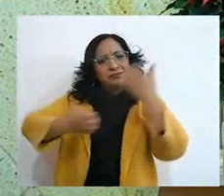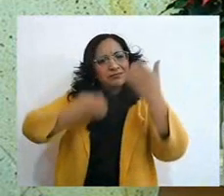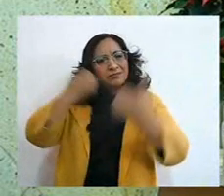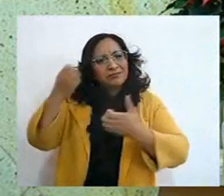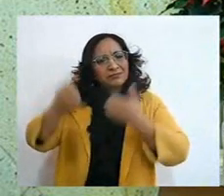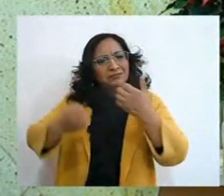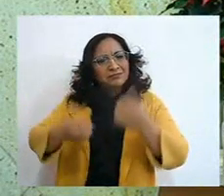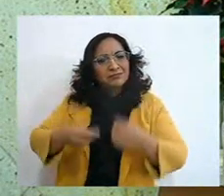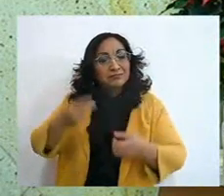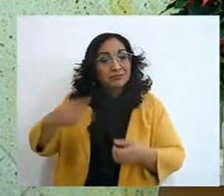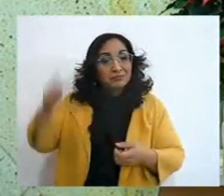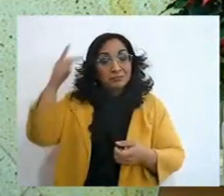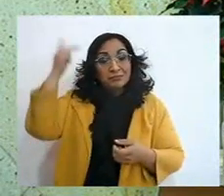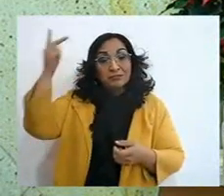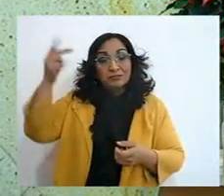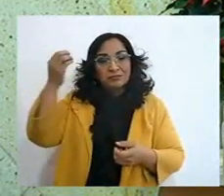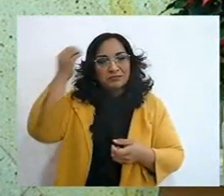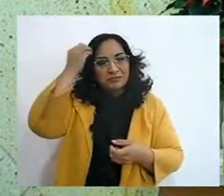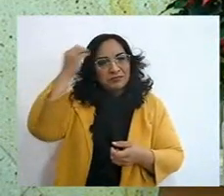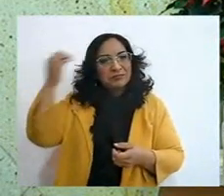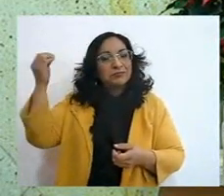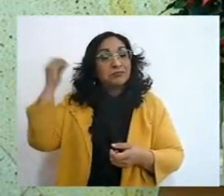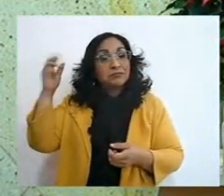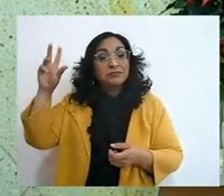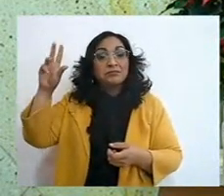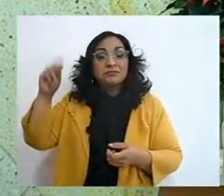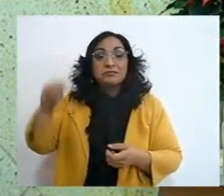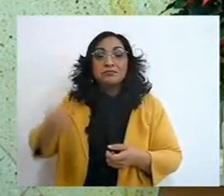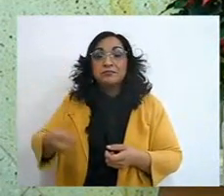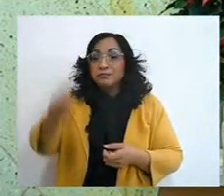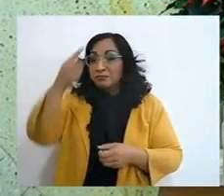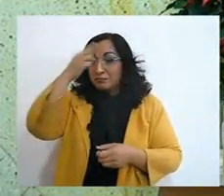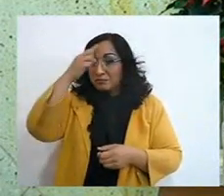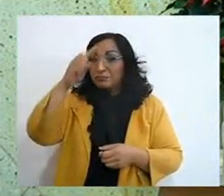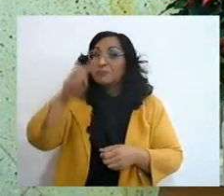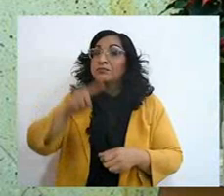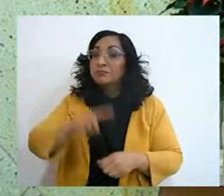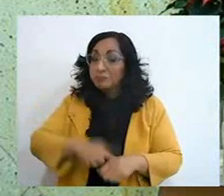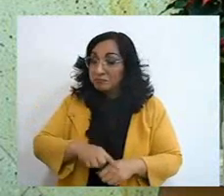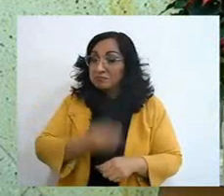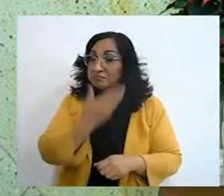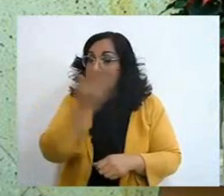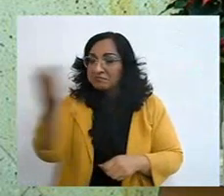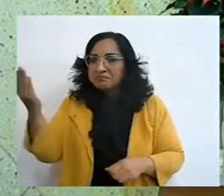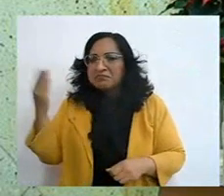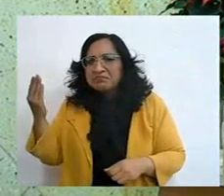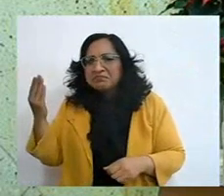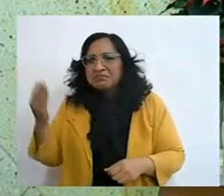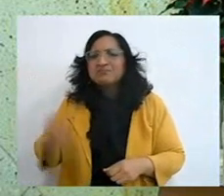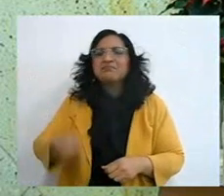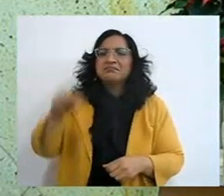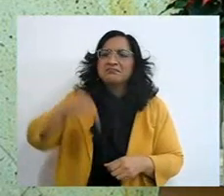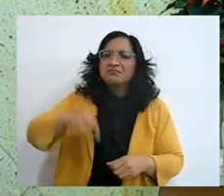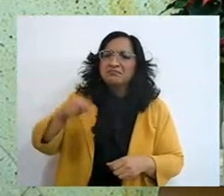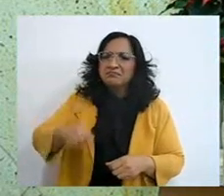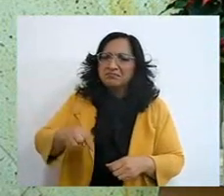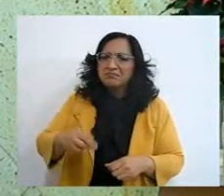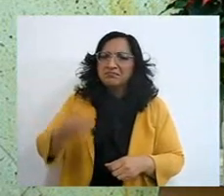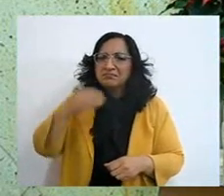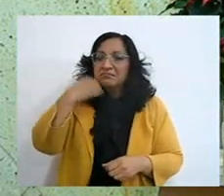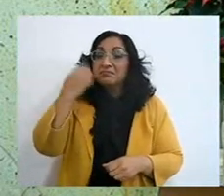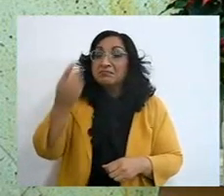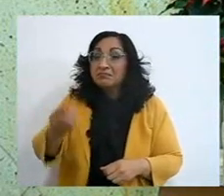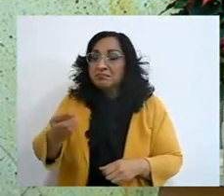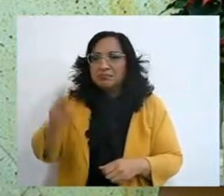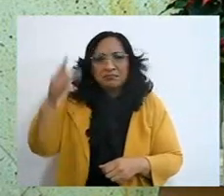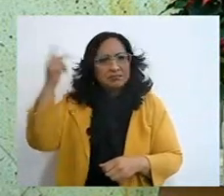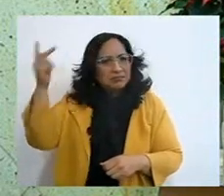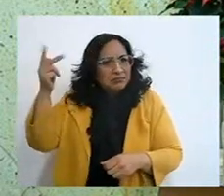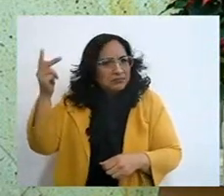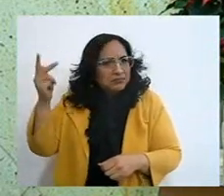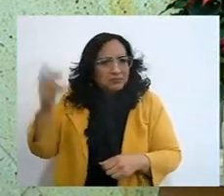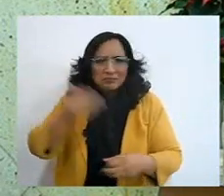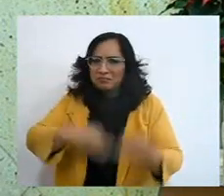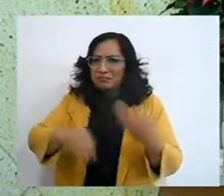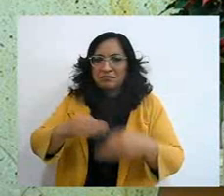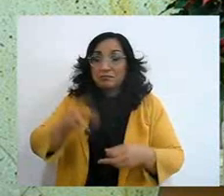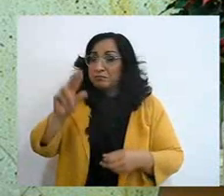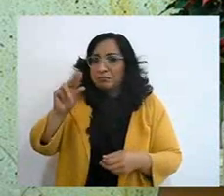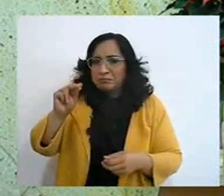*His people forgot and did not believe* here the interesting part that I want to emphasize, it is not a general people, it is not the general people,